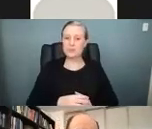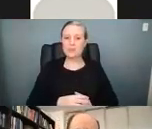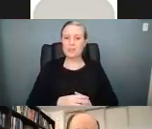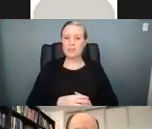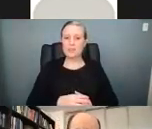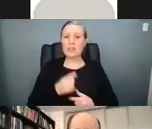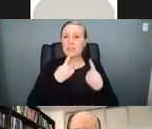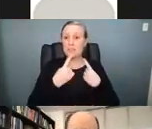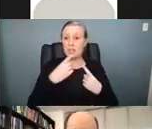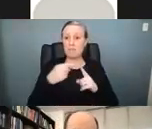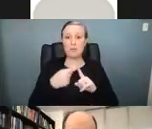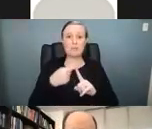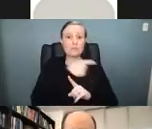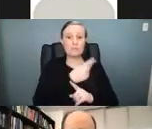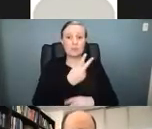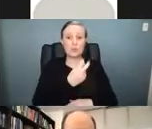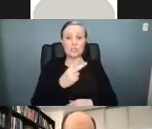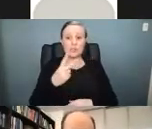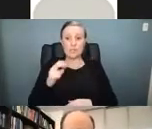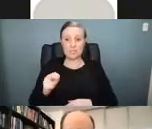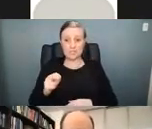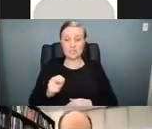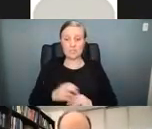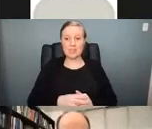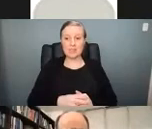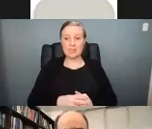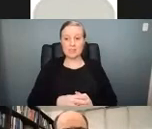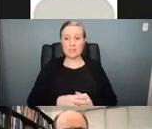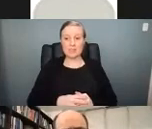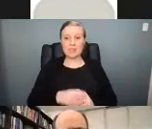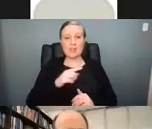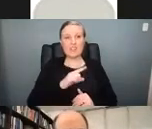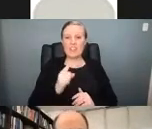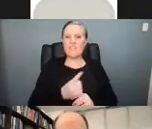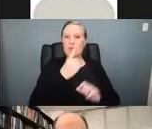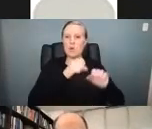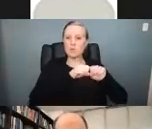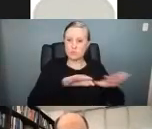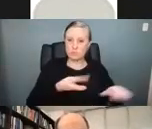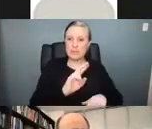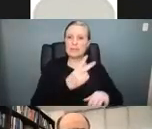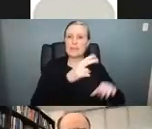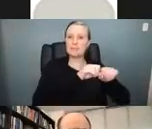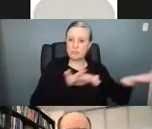came after that first second wave of a stay at home orders and other sorts of restrictions.